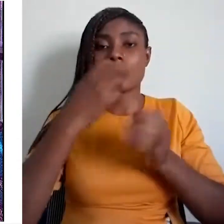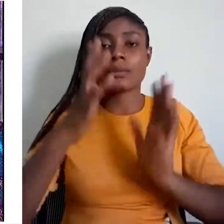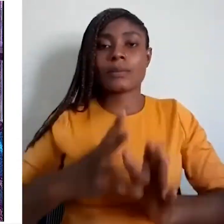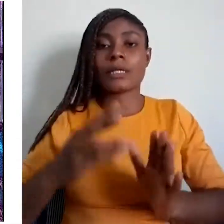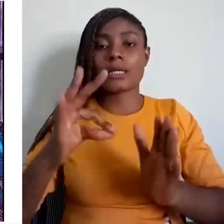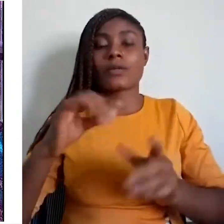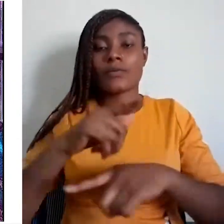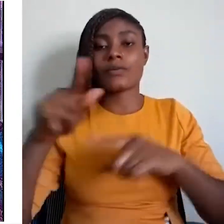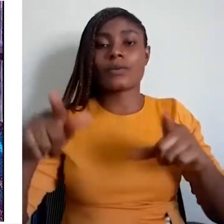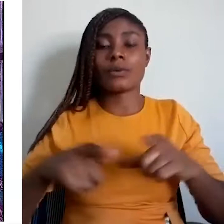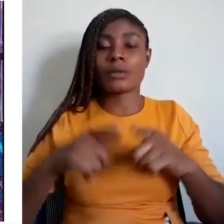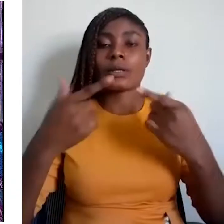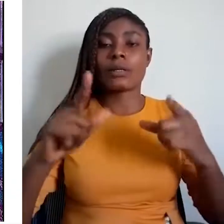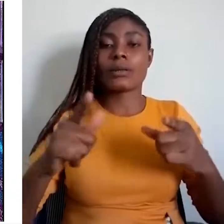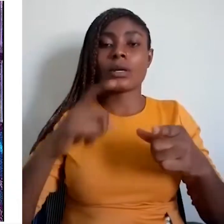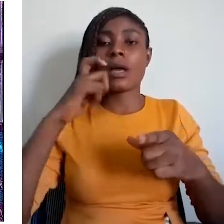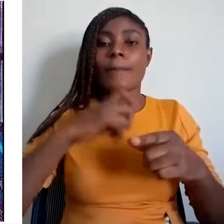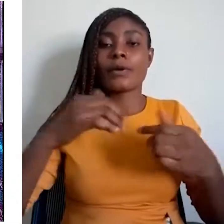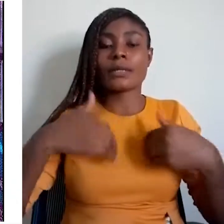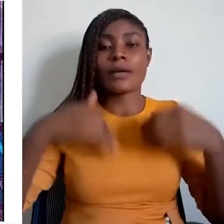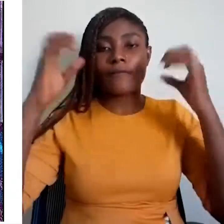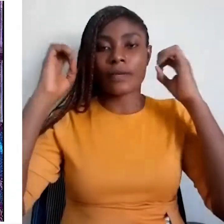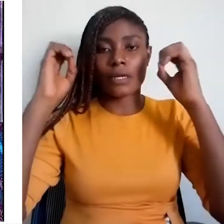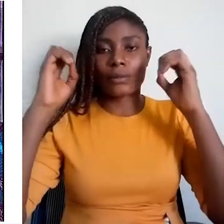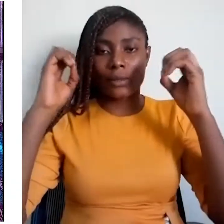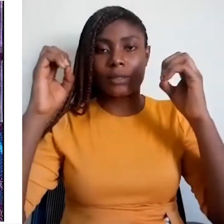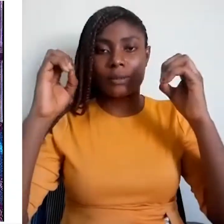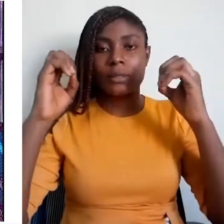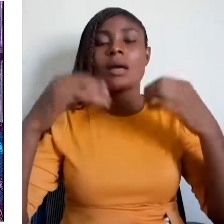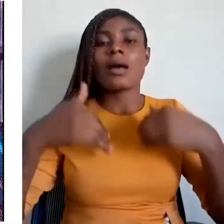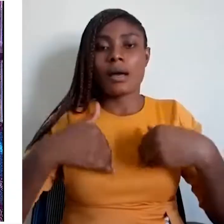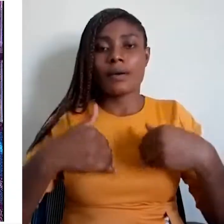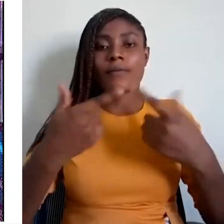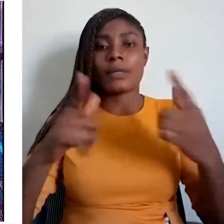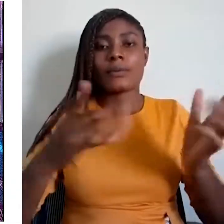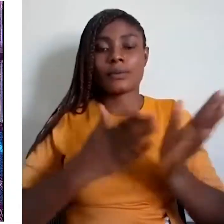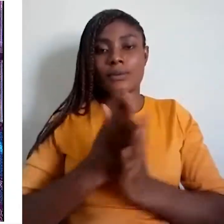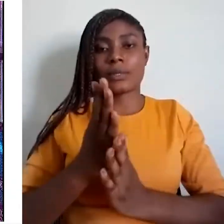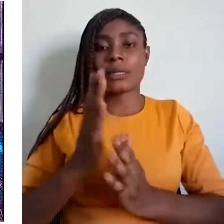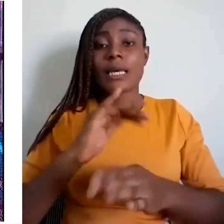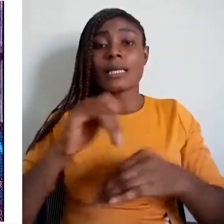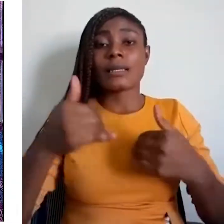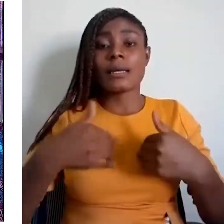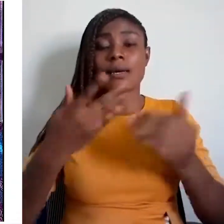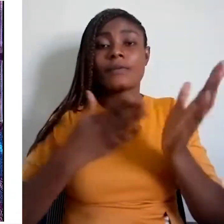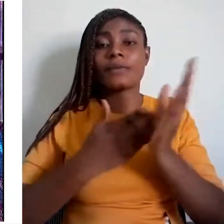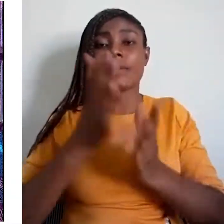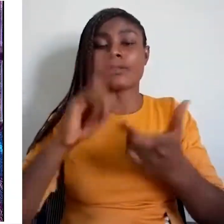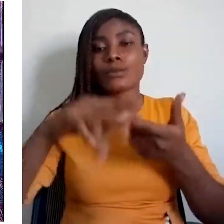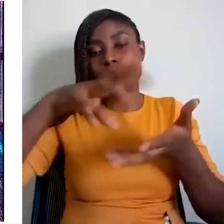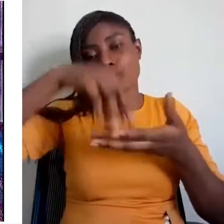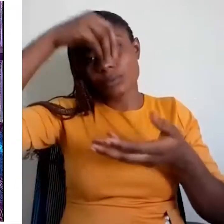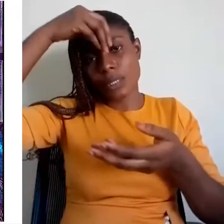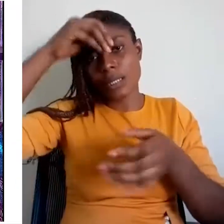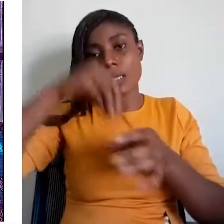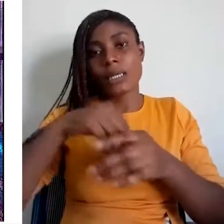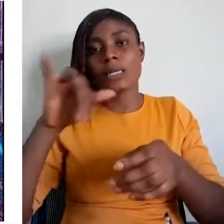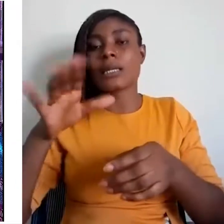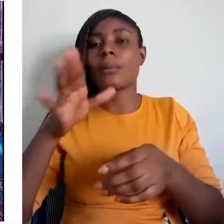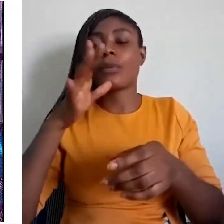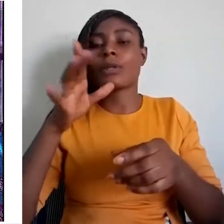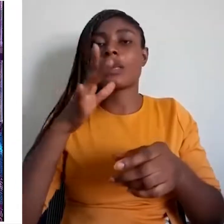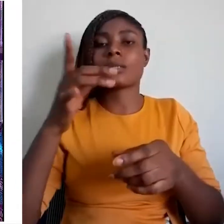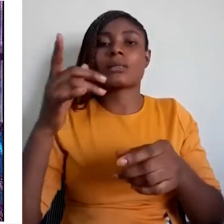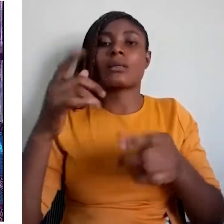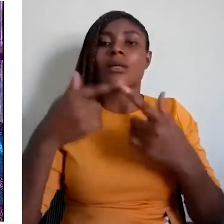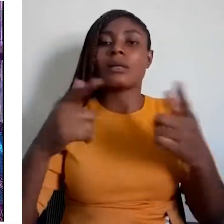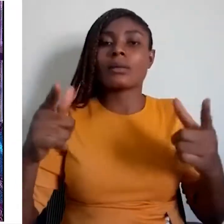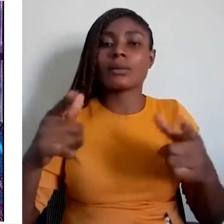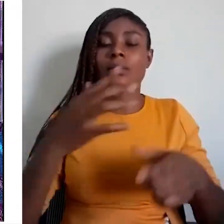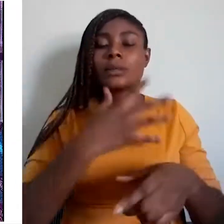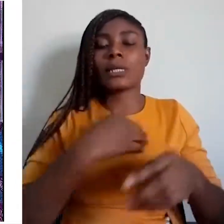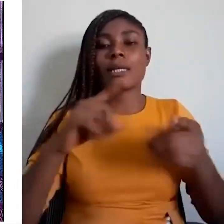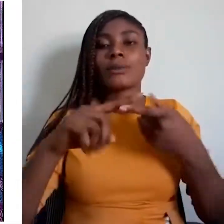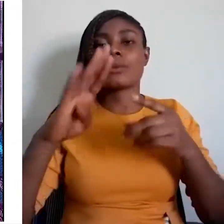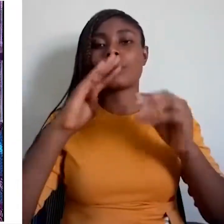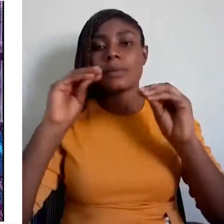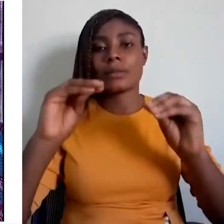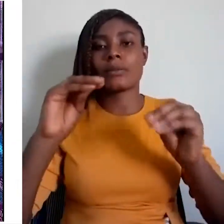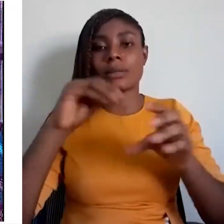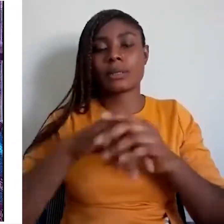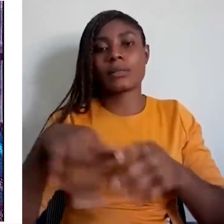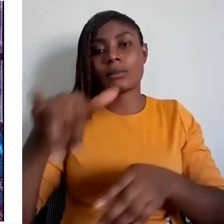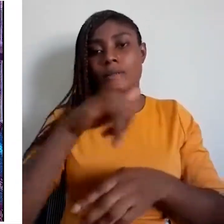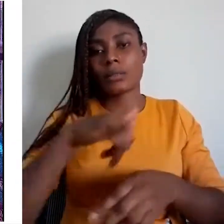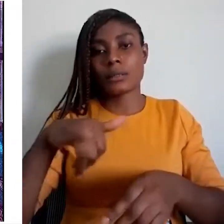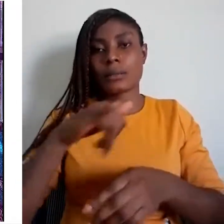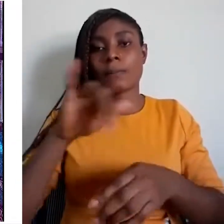Their languages have the right to be protected from being moribund and threatened to death.